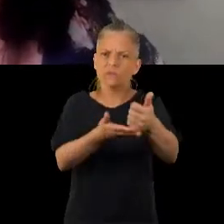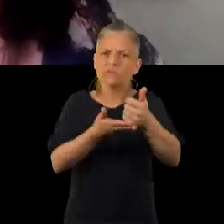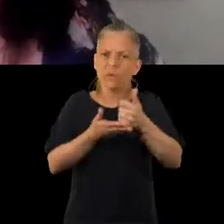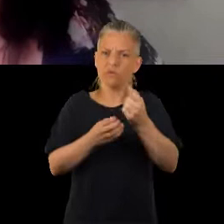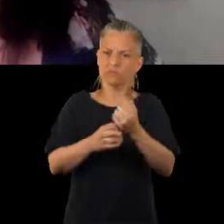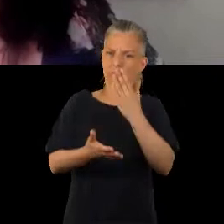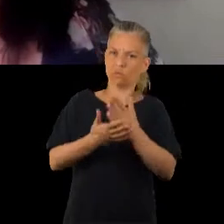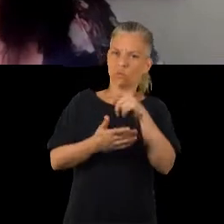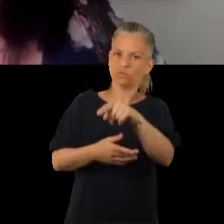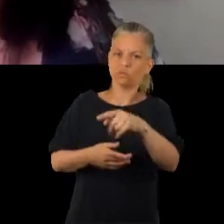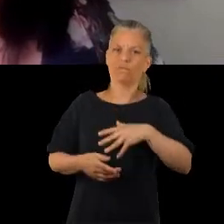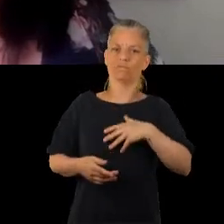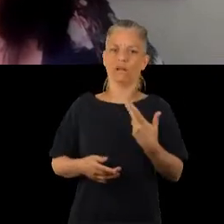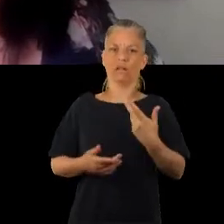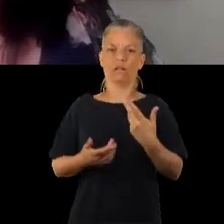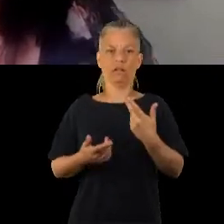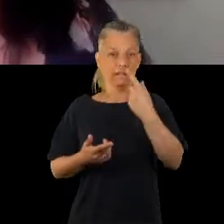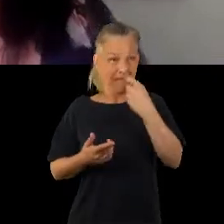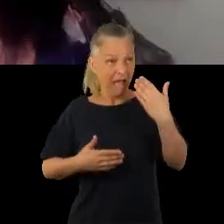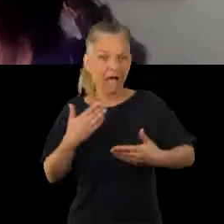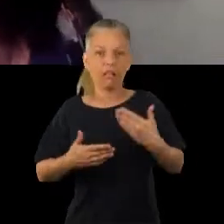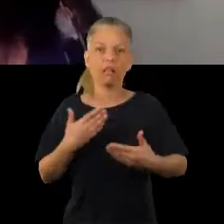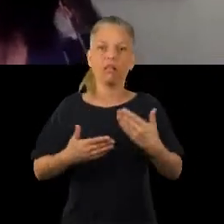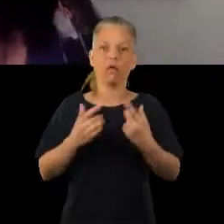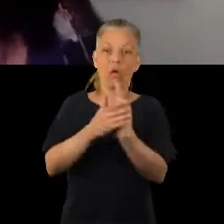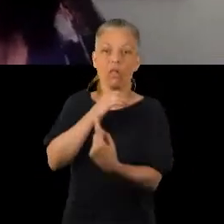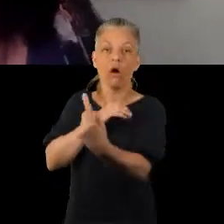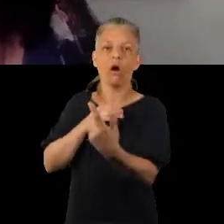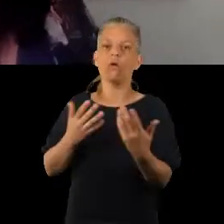people out there who are doing this fantastically. Often they’re user-led organisations, but they’re